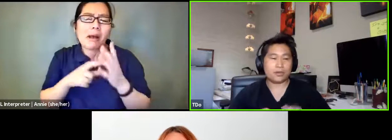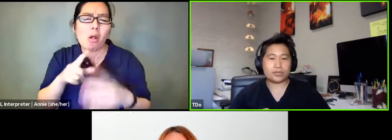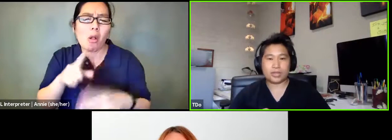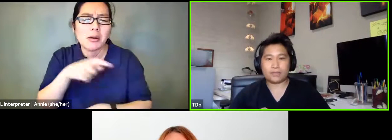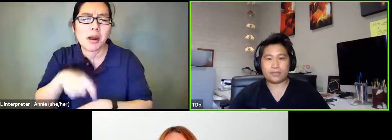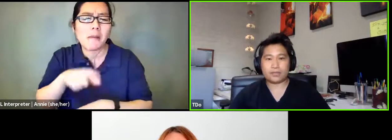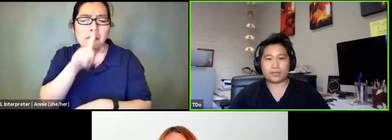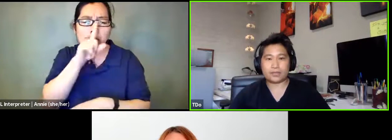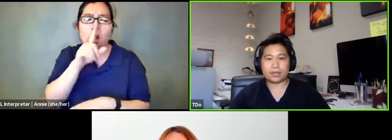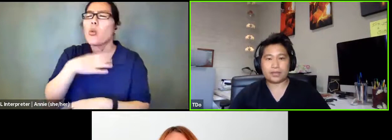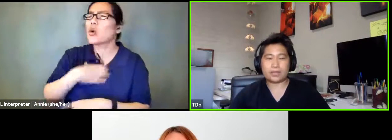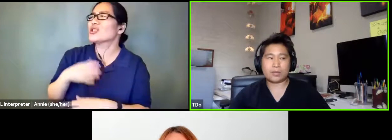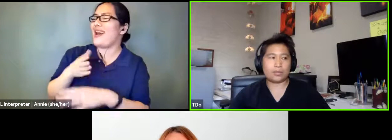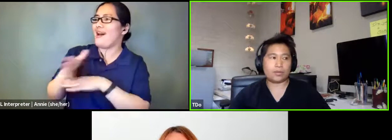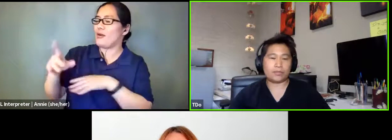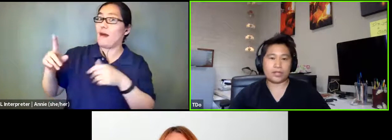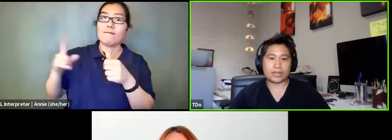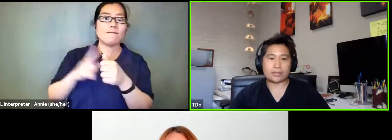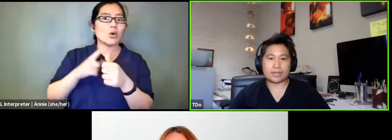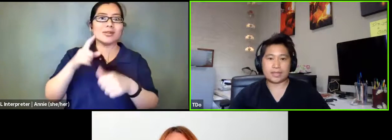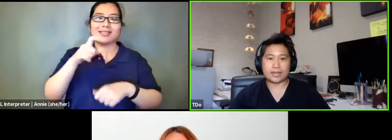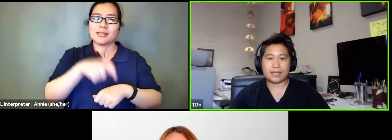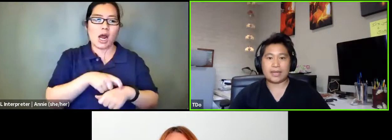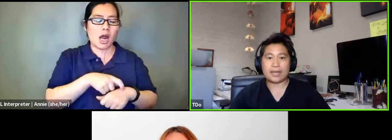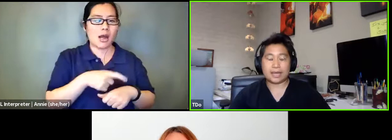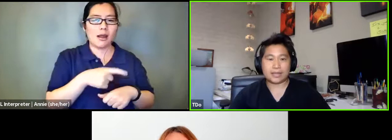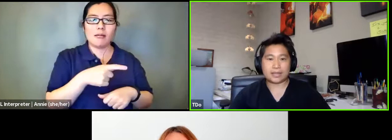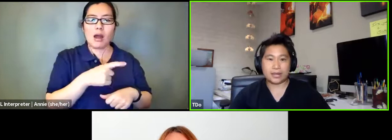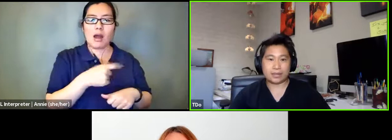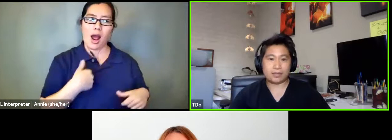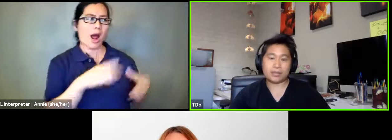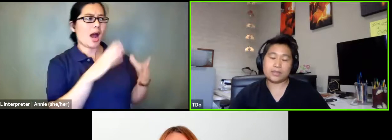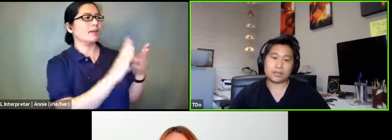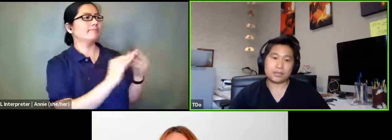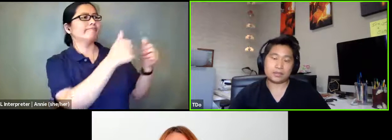posting of the story someone would have reached out and said, hey, is there anything we can do?